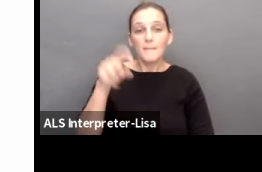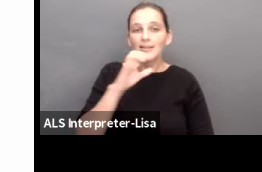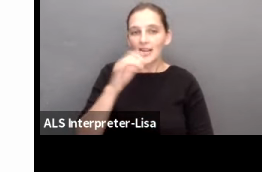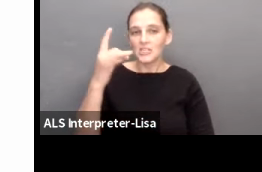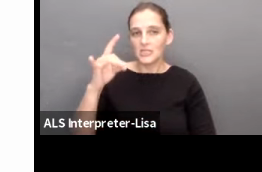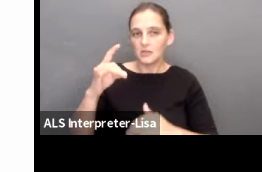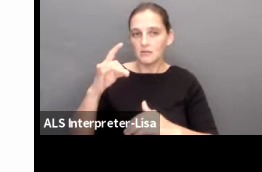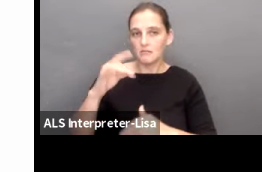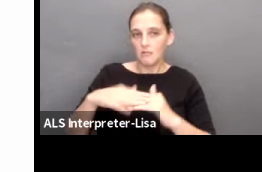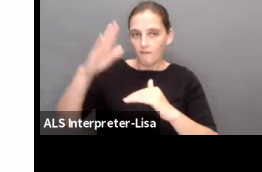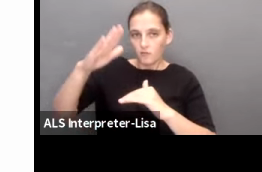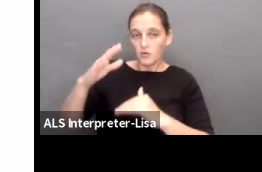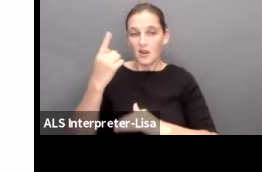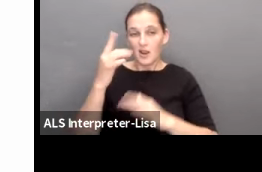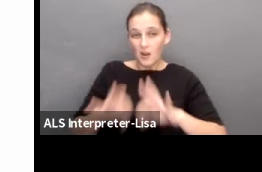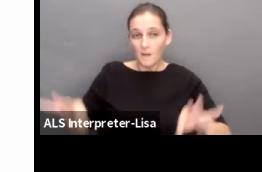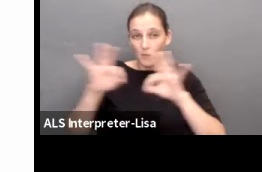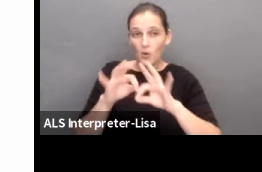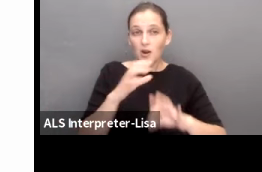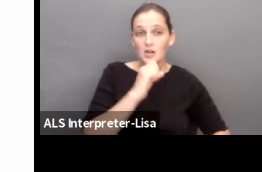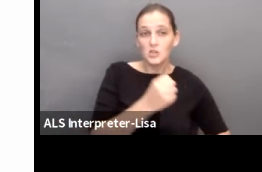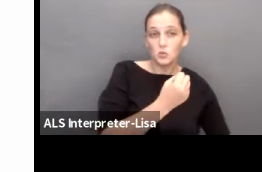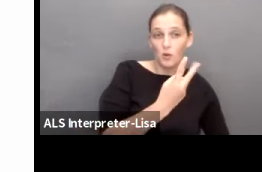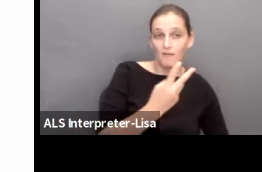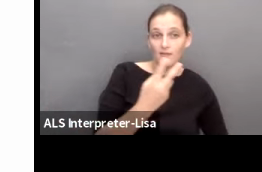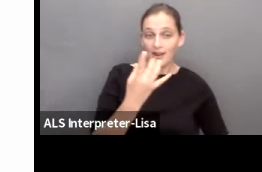is because 12 to 18 year old's are eligible to get